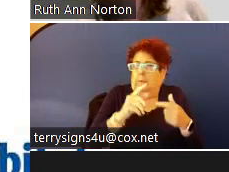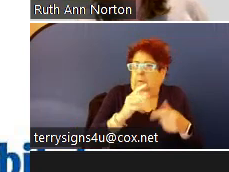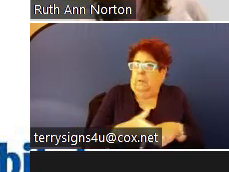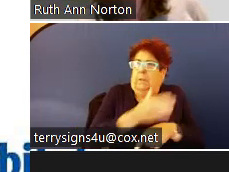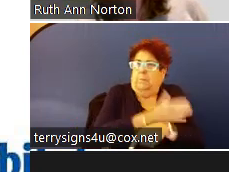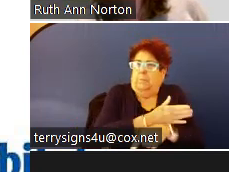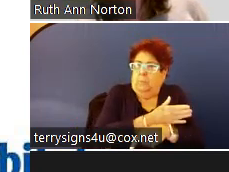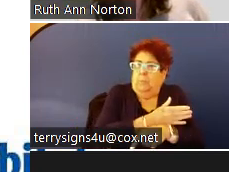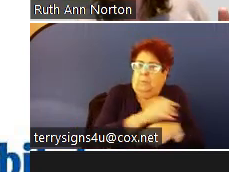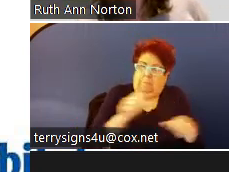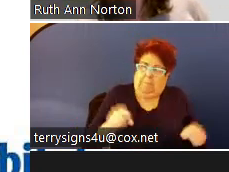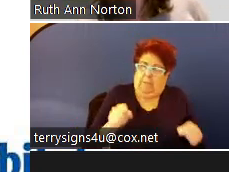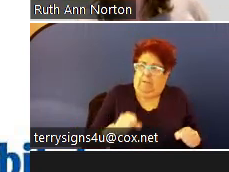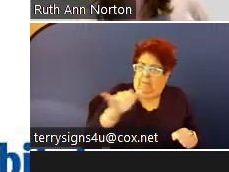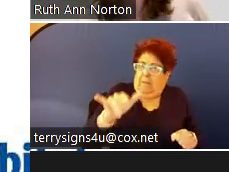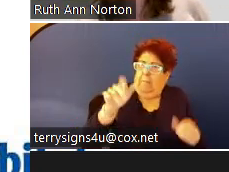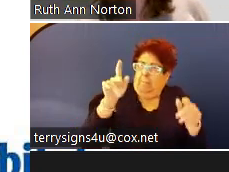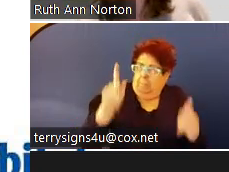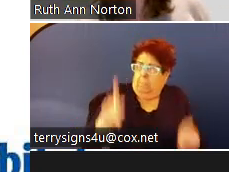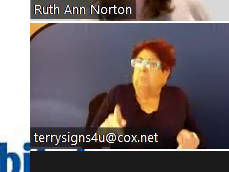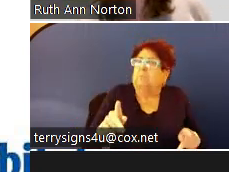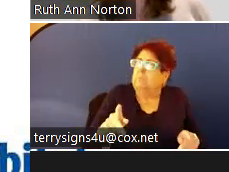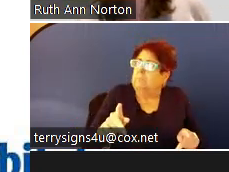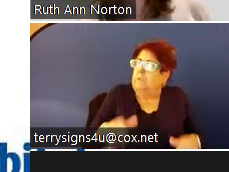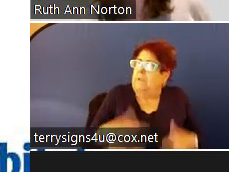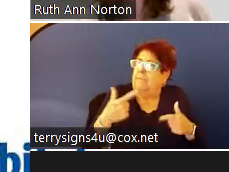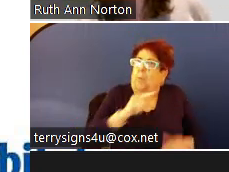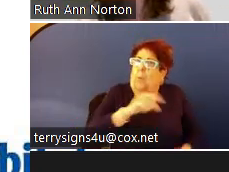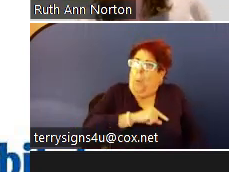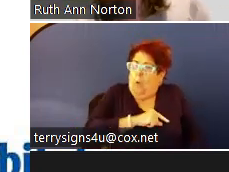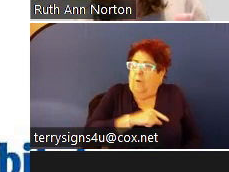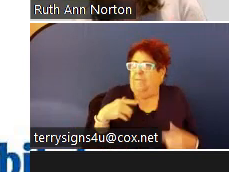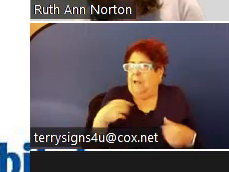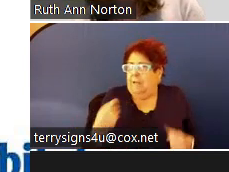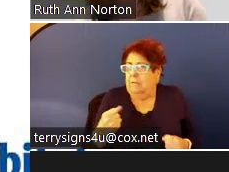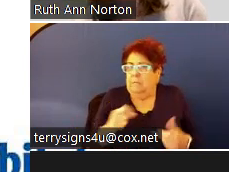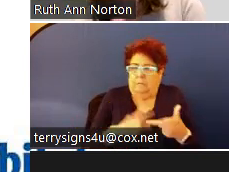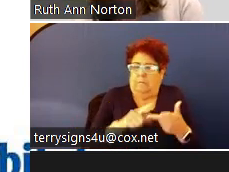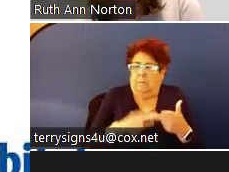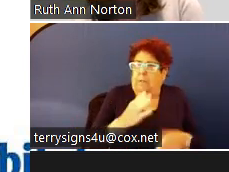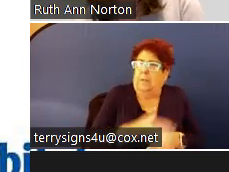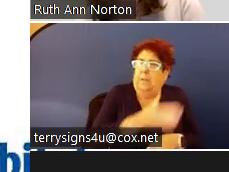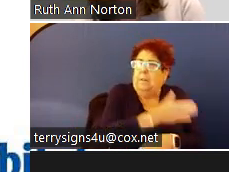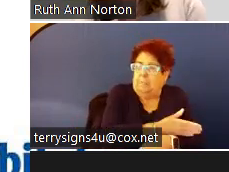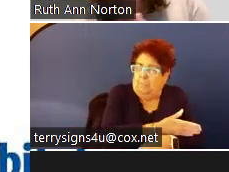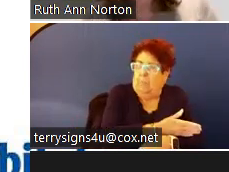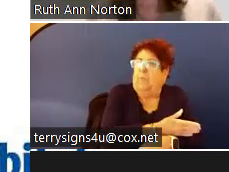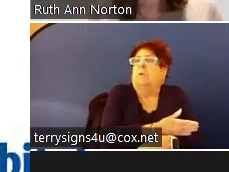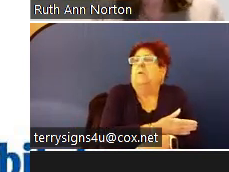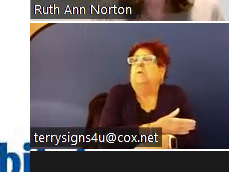and health and improving the opportunity for that intergenerational wealth transfer.